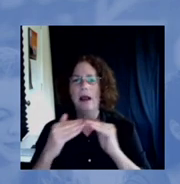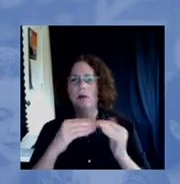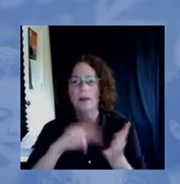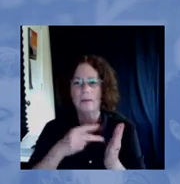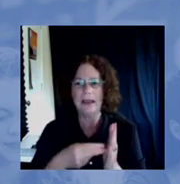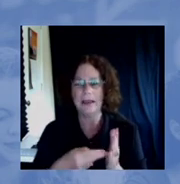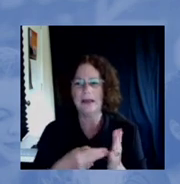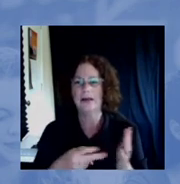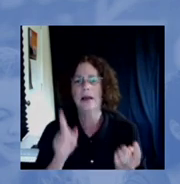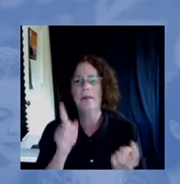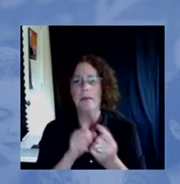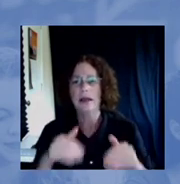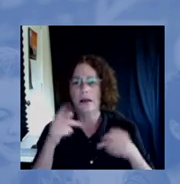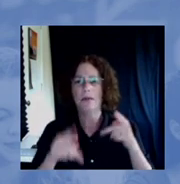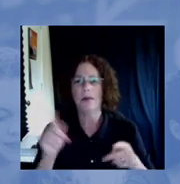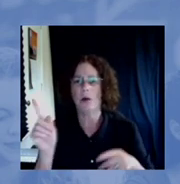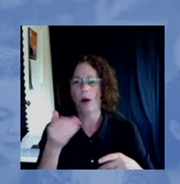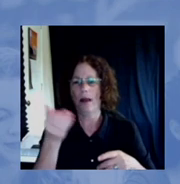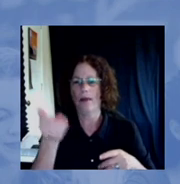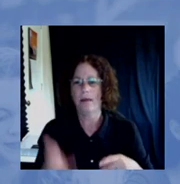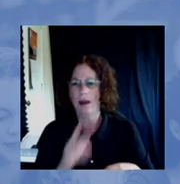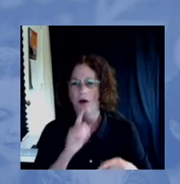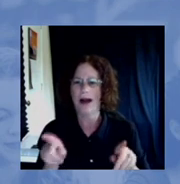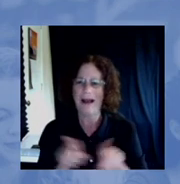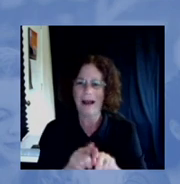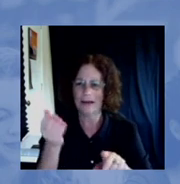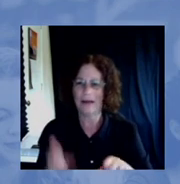THEY ARE, AS THEY ARE. THERE'S A WHOLE LOT OF YOUNG PEOPLE WHO WALK